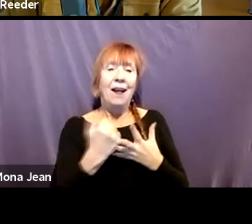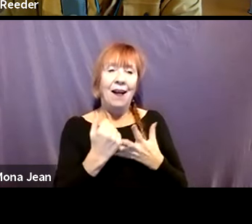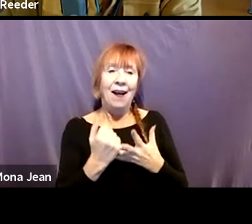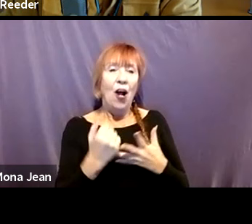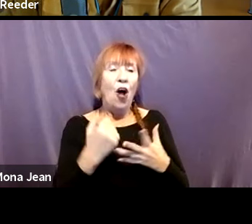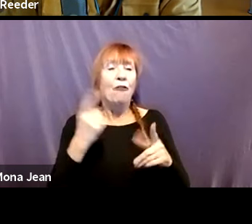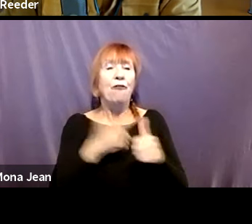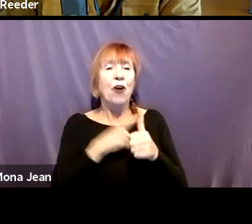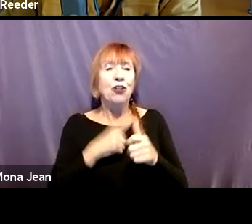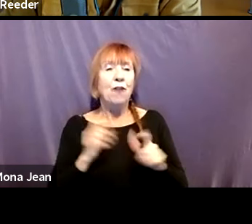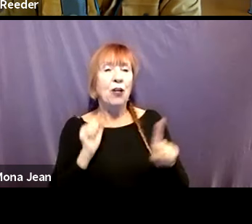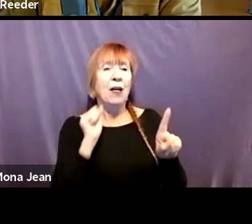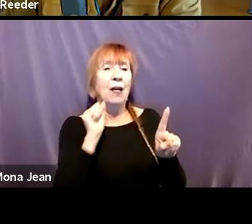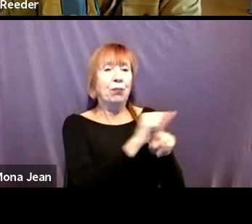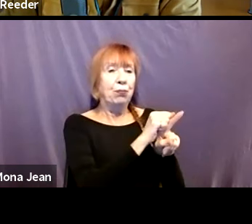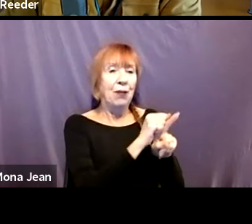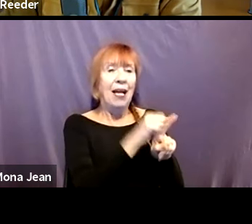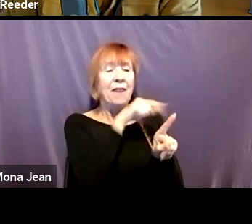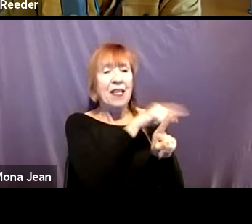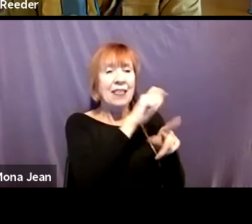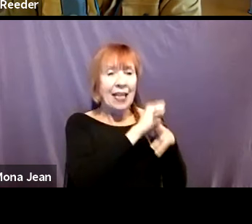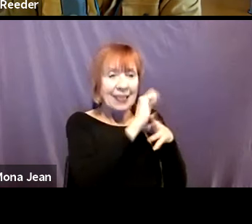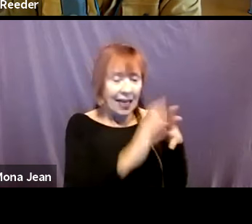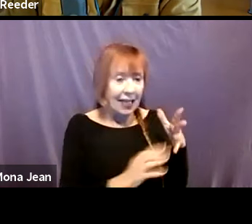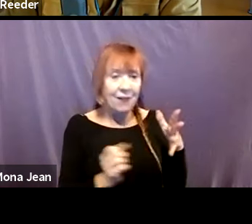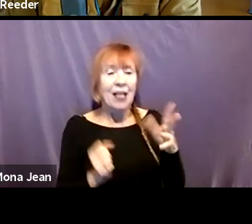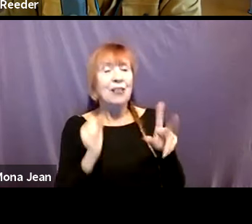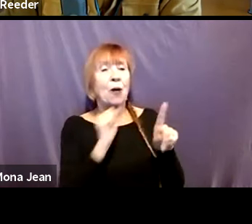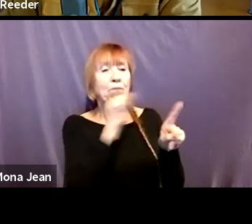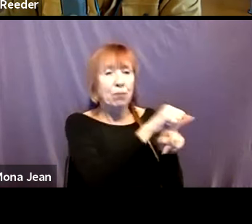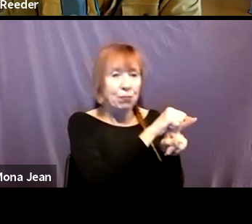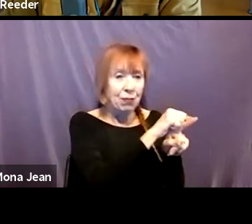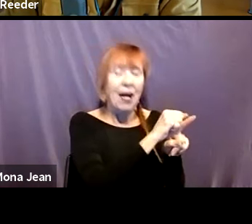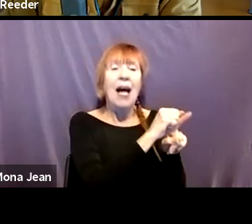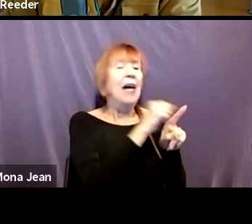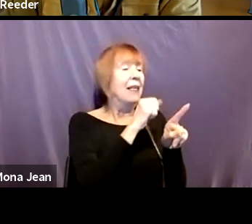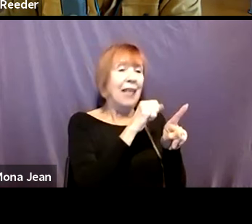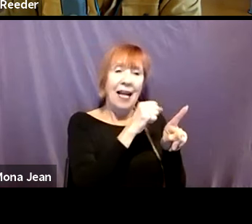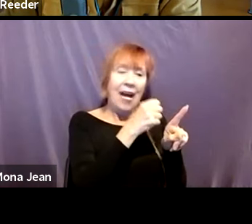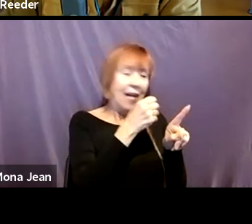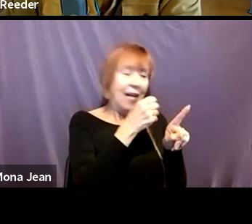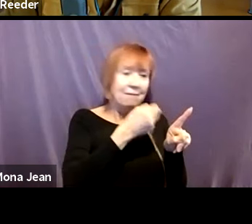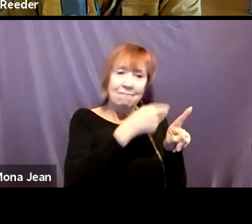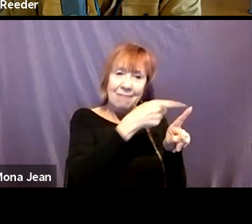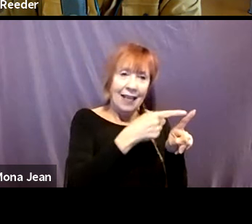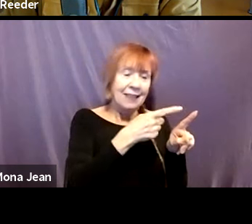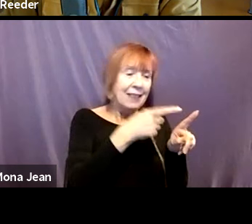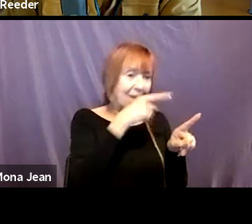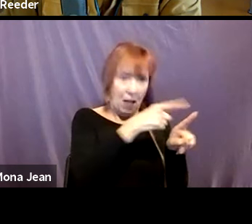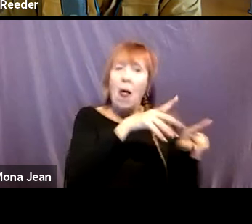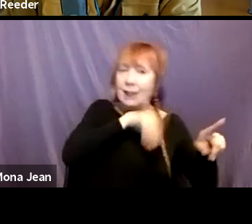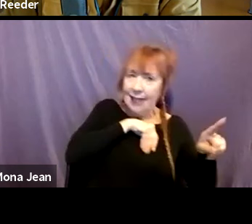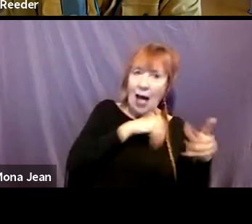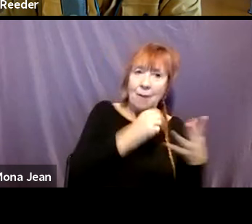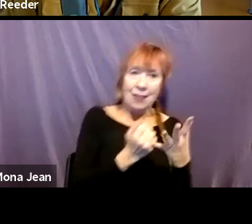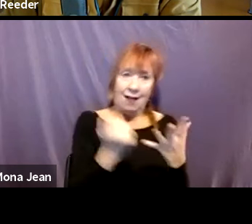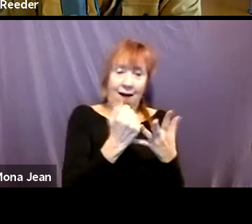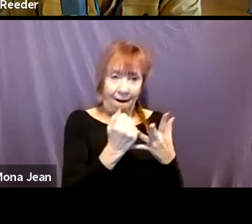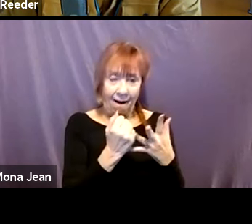And then even after that level, there's so many levels of those early drafts,. It's just trying to get whoever is covering your project